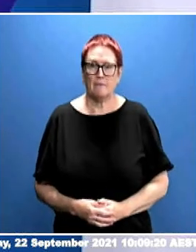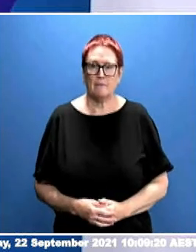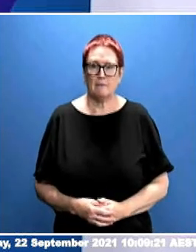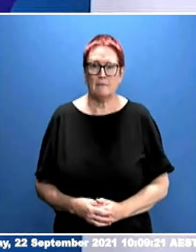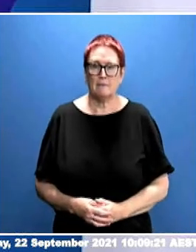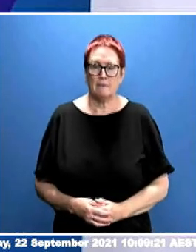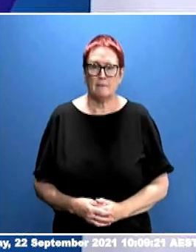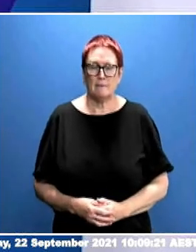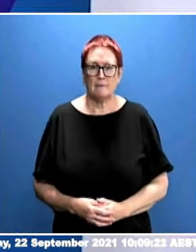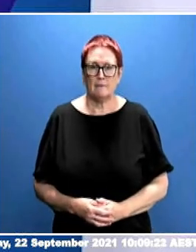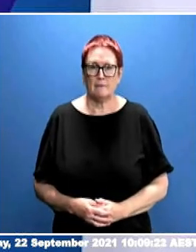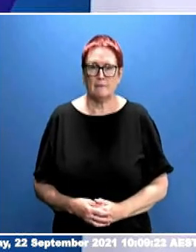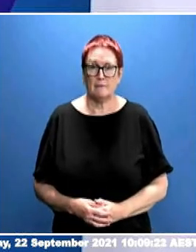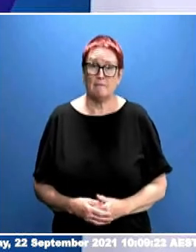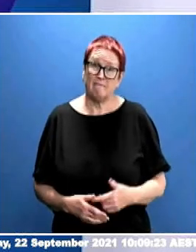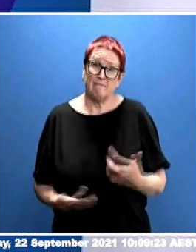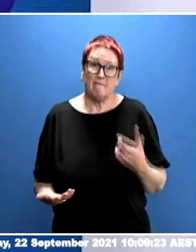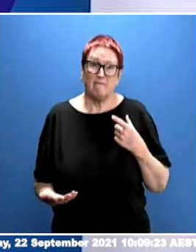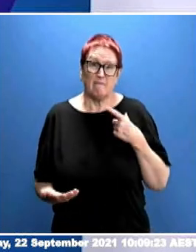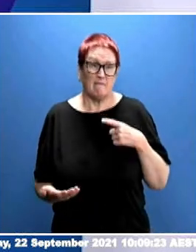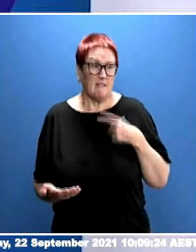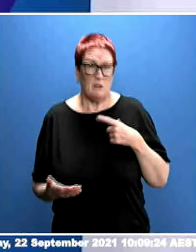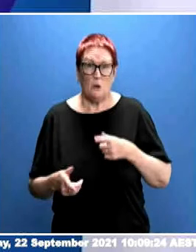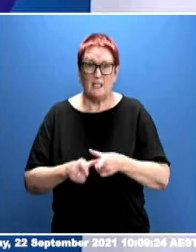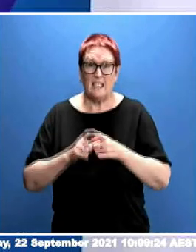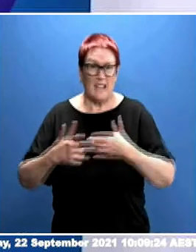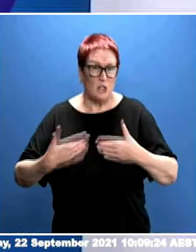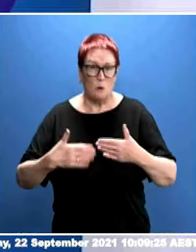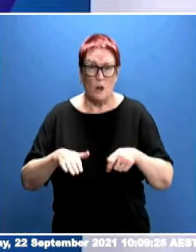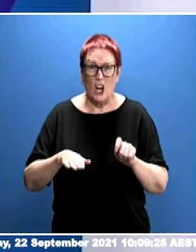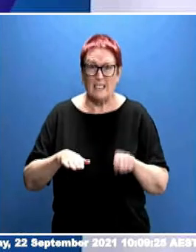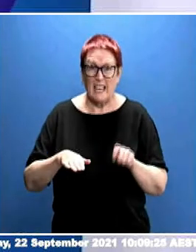sheer complexities of organising these hearings, so I'm not in the least